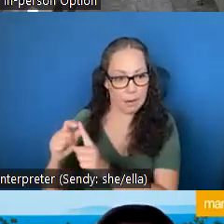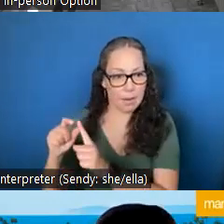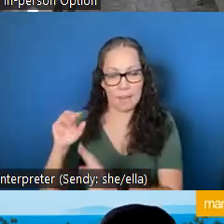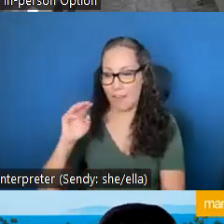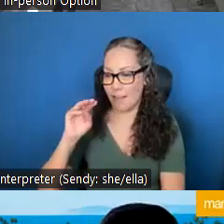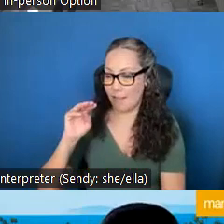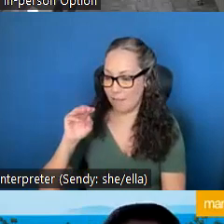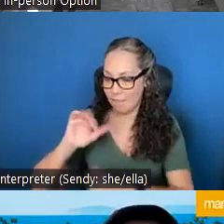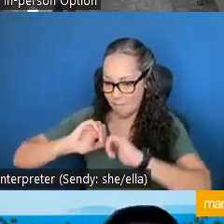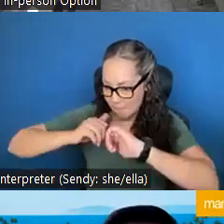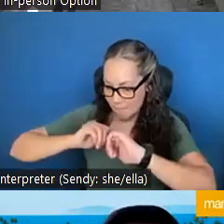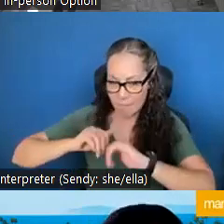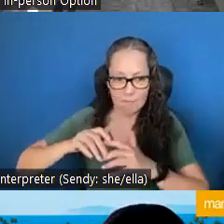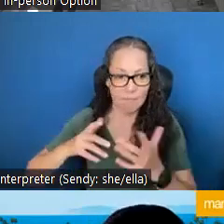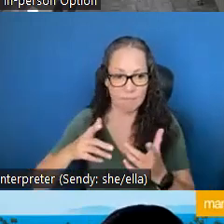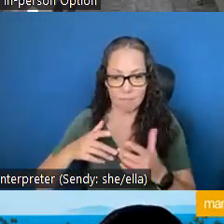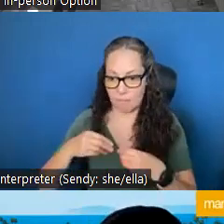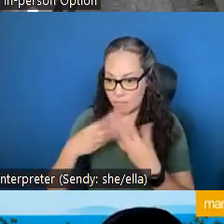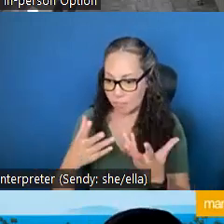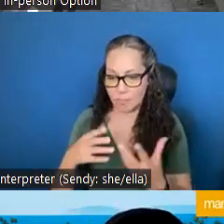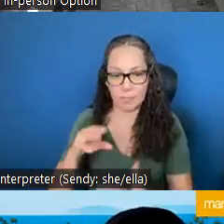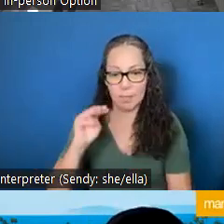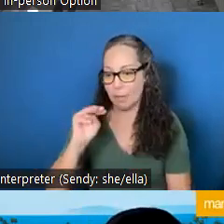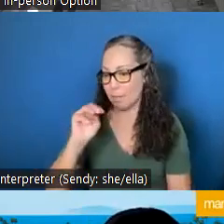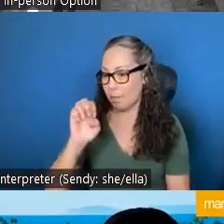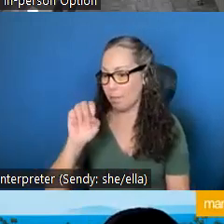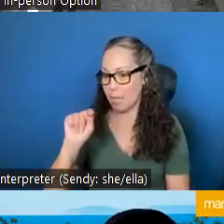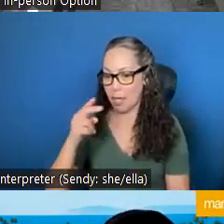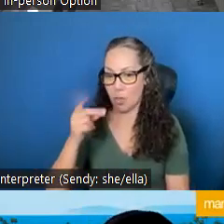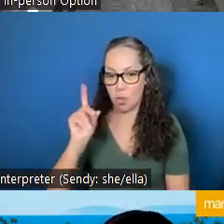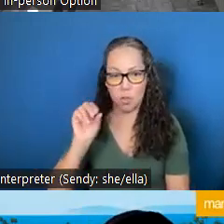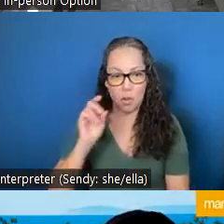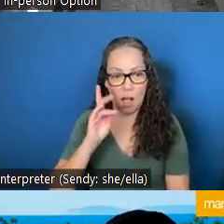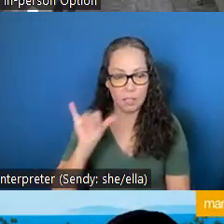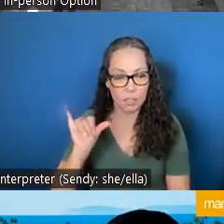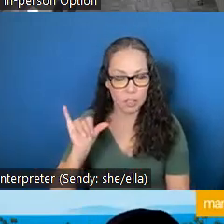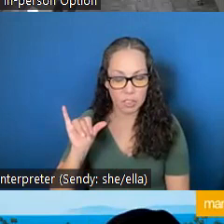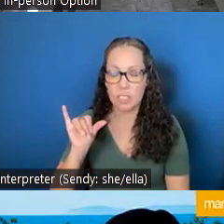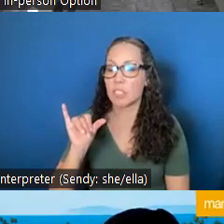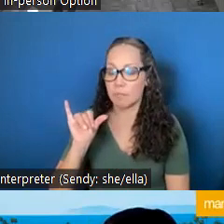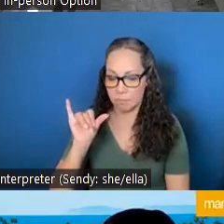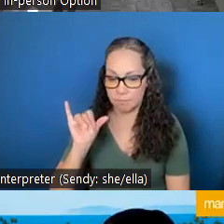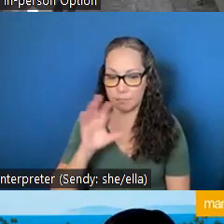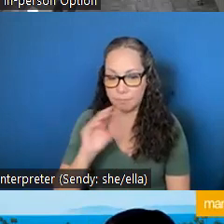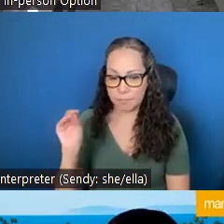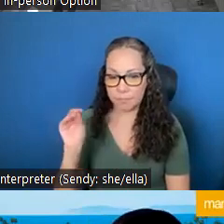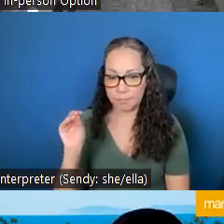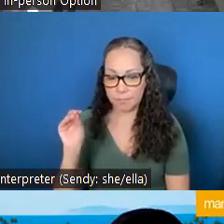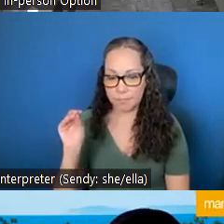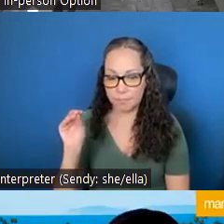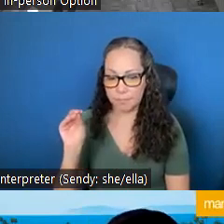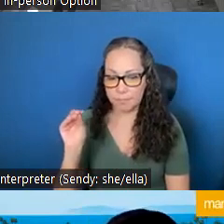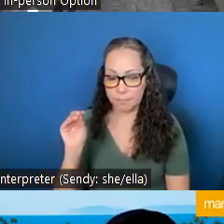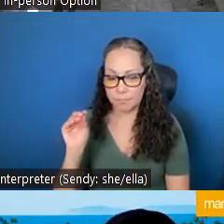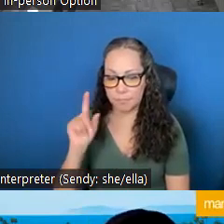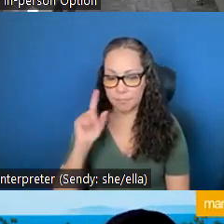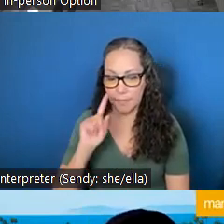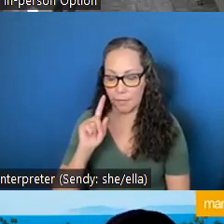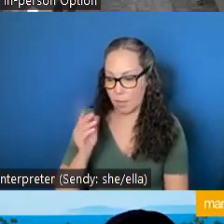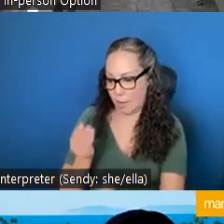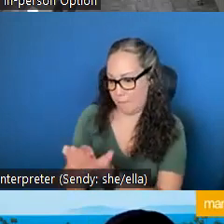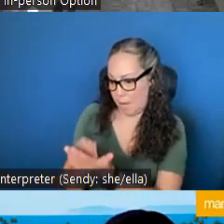general providing support in the implementation efforts um as as the the funding methodology is